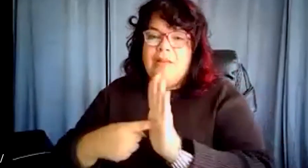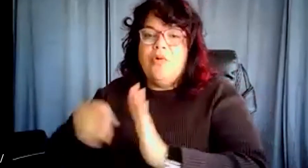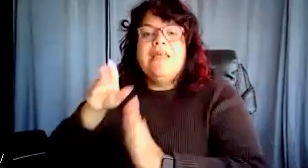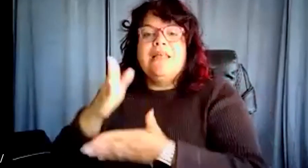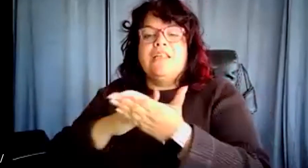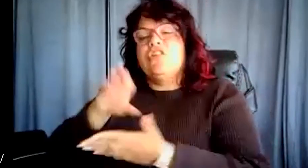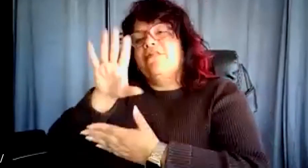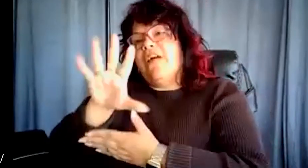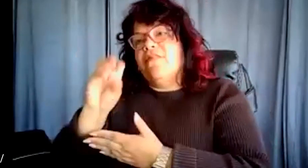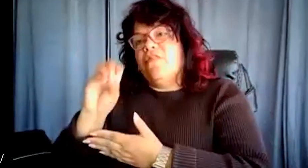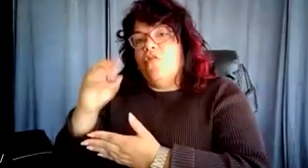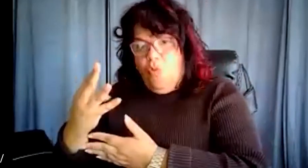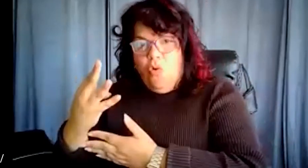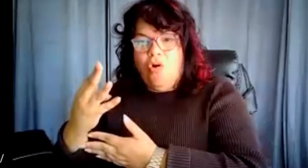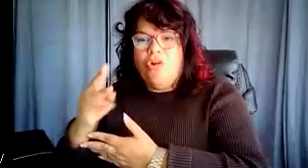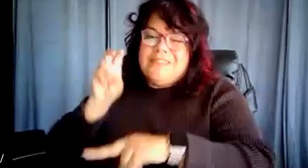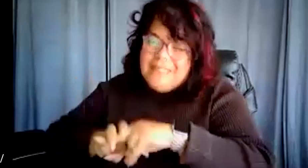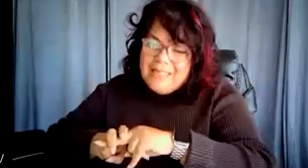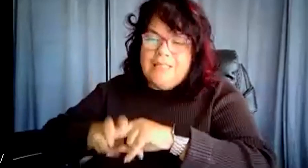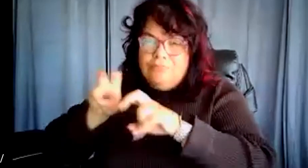the Black Panthers were very involved in supporting the movement.